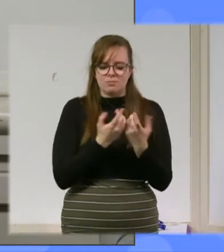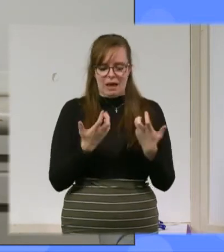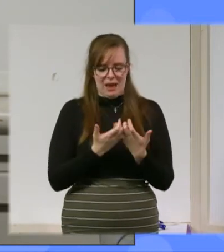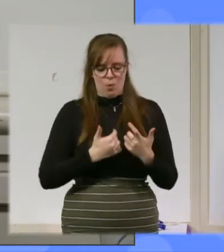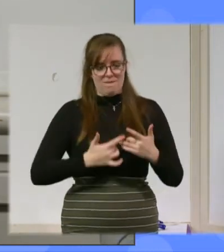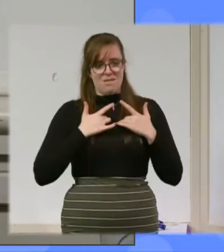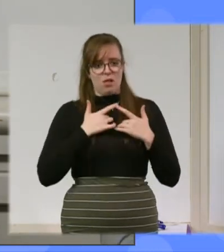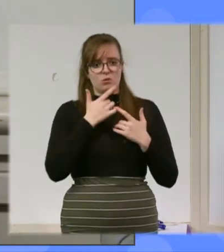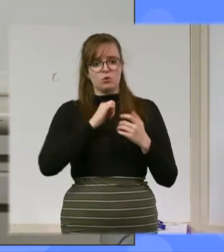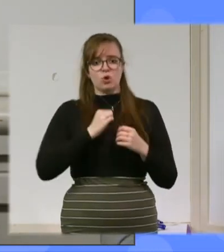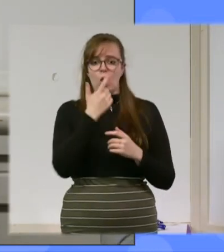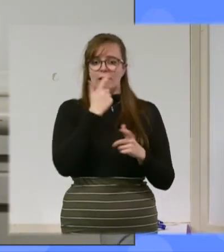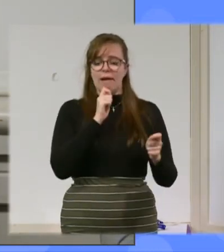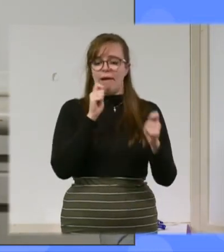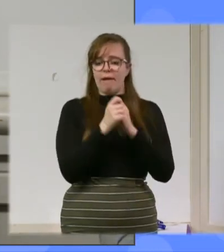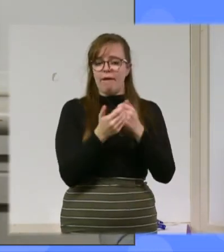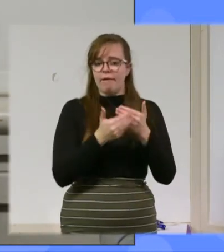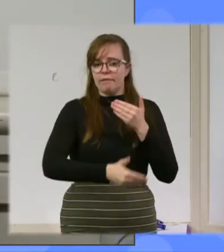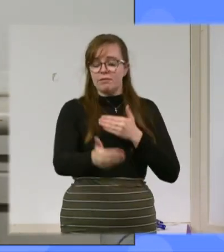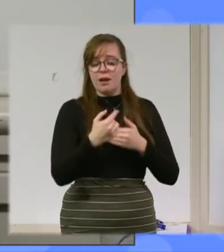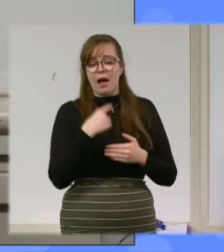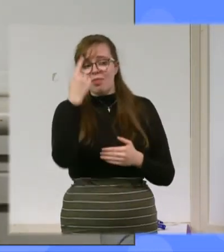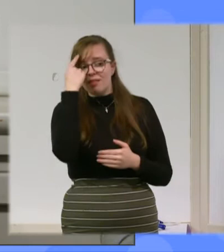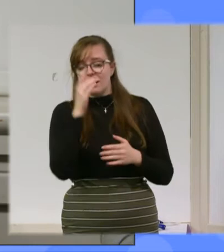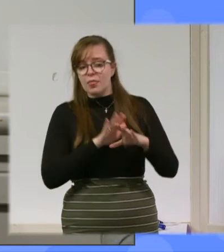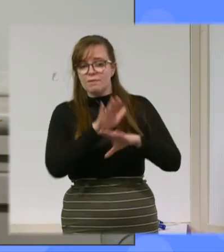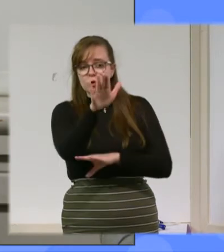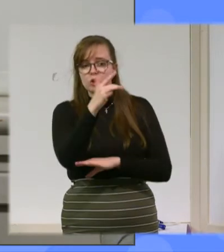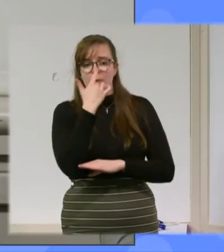different I think we could be in the future a much more equal and a much more